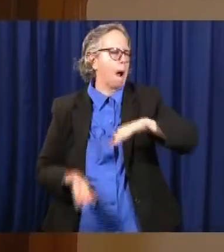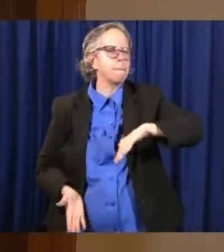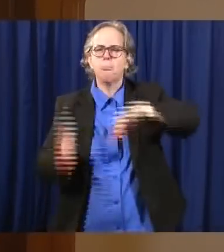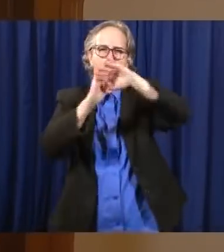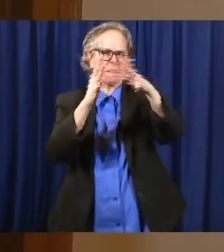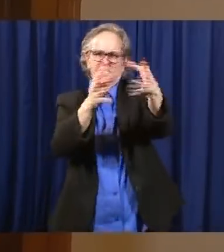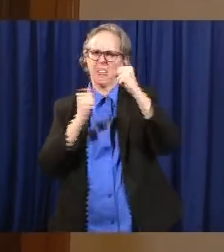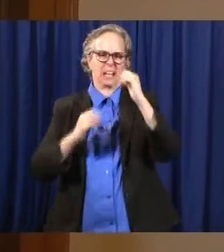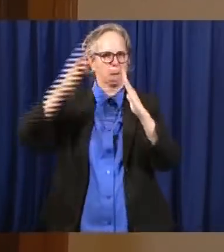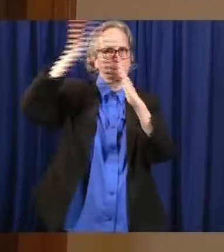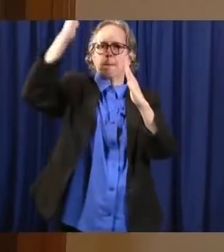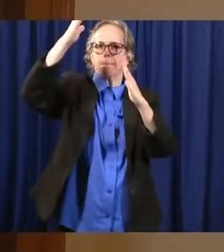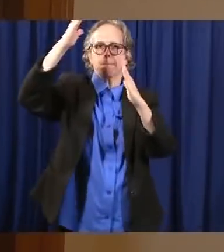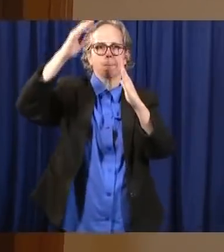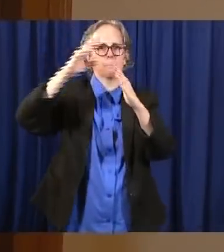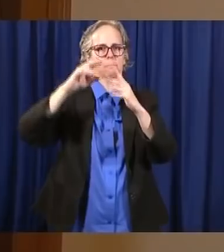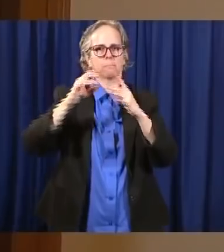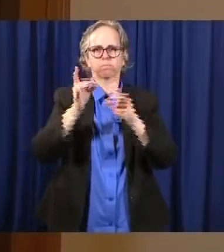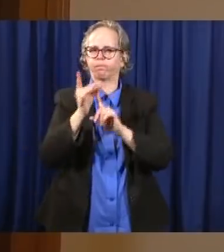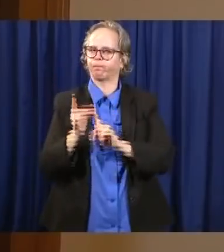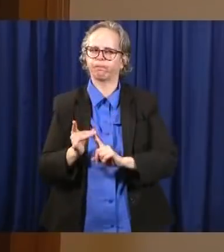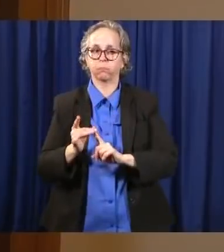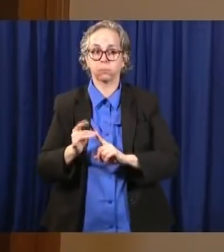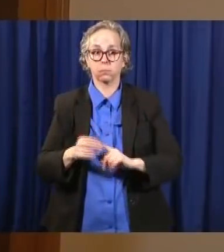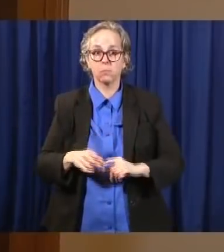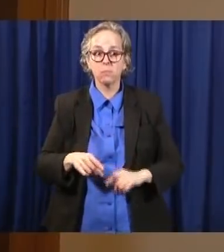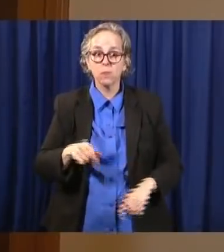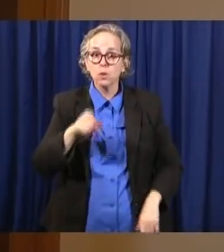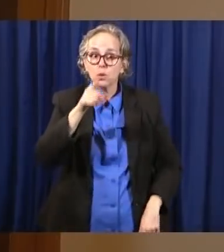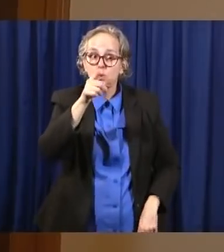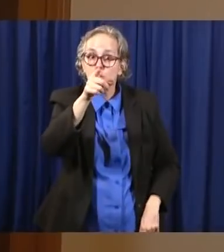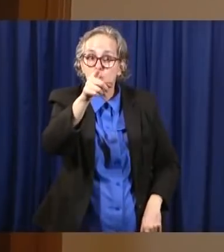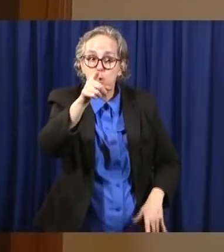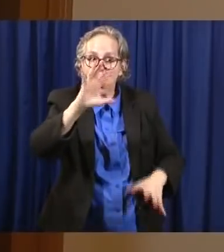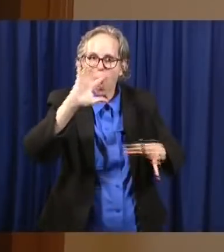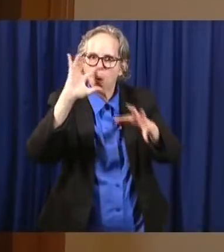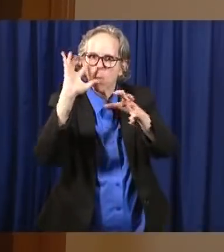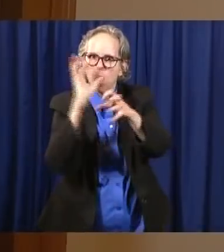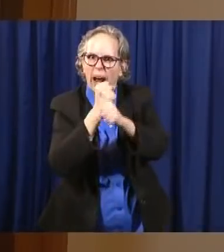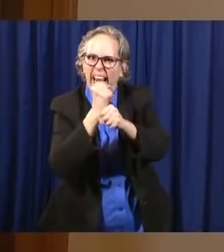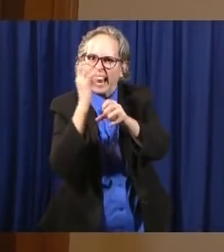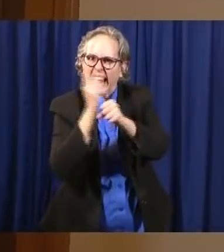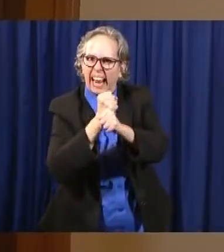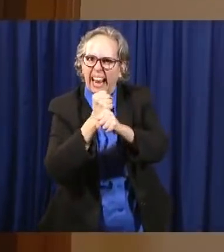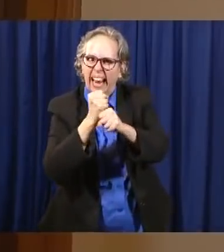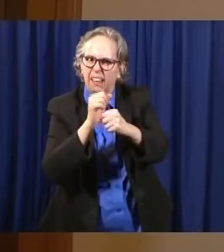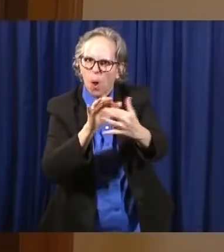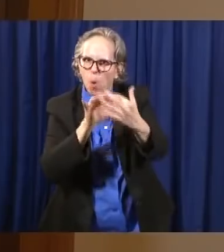THIS ORIGINAL CURVE. IT'S VERY IMPORTANT TO REMEMBER THAT WITHIN TWO WEEKS, IF WE LET UP WE WILL EASILY BOUNCE